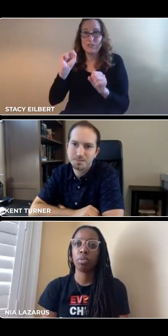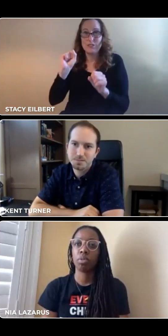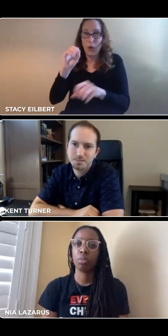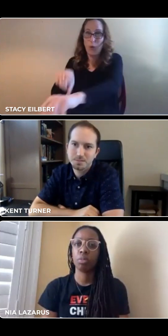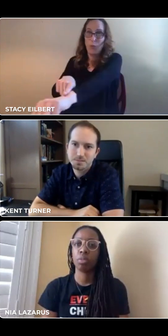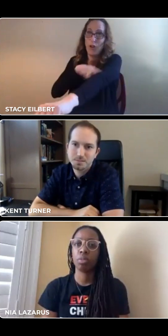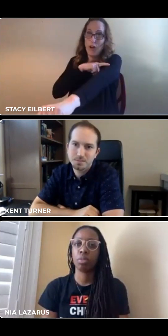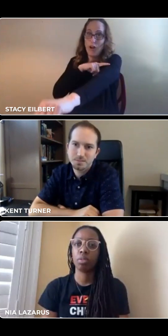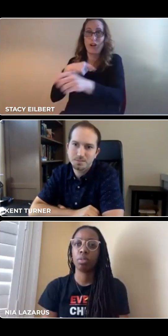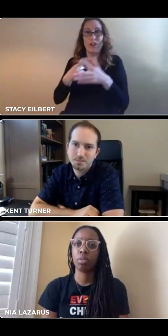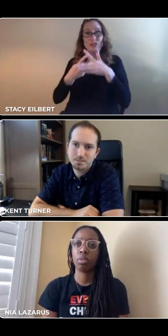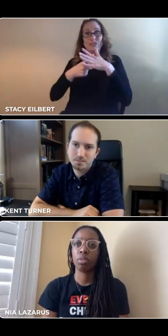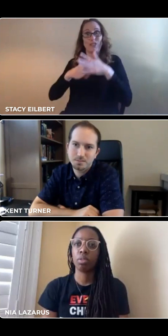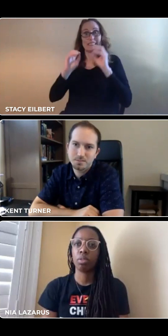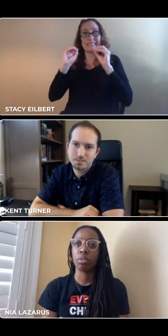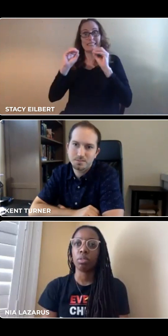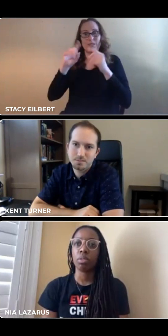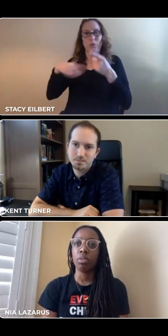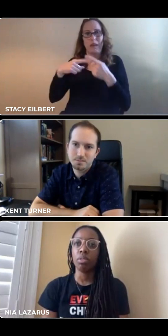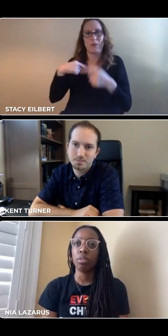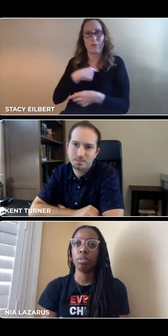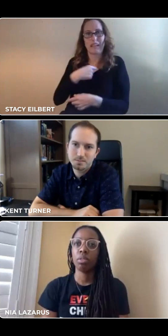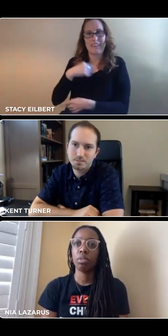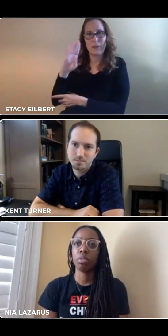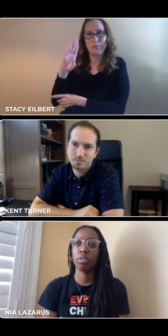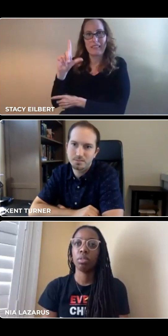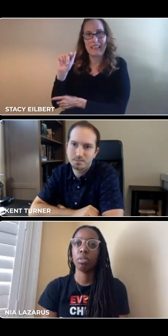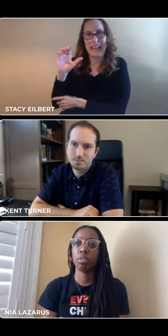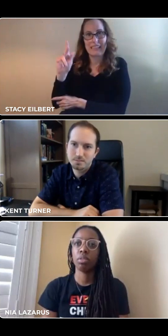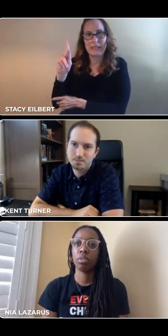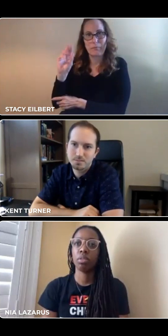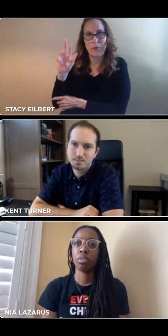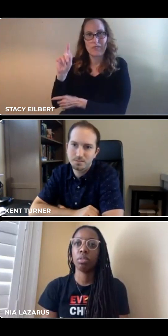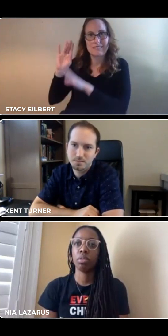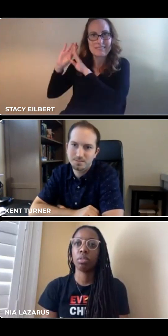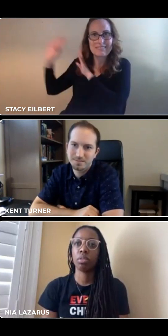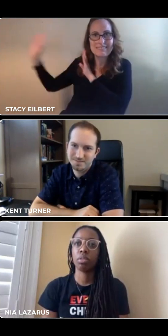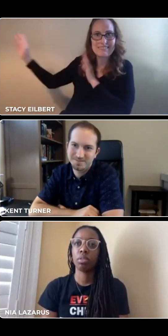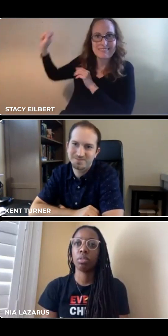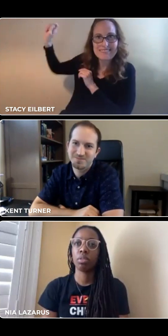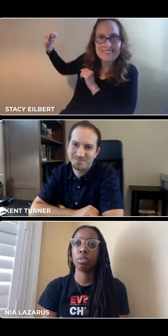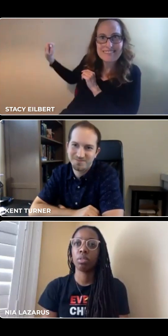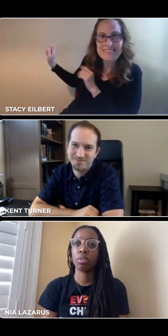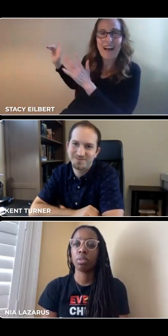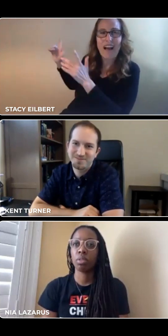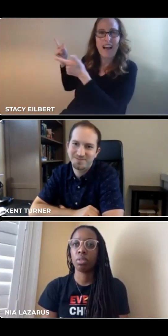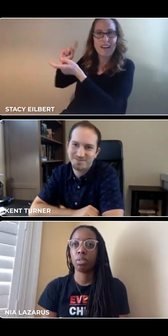whole thing, I have taught for so long. I started teaching when we actually had a physical